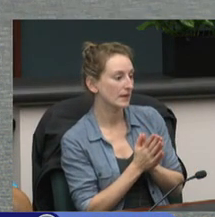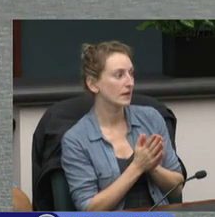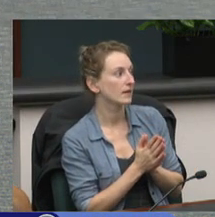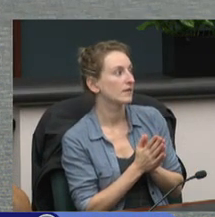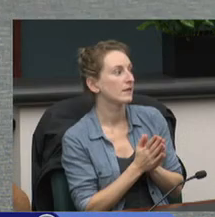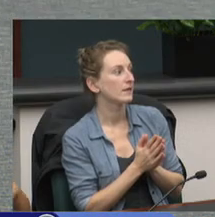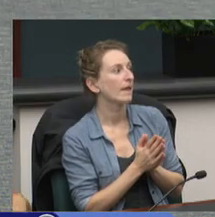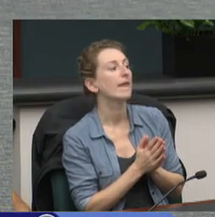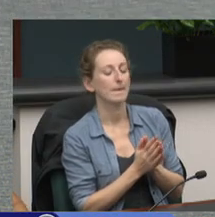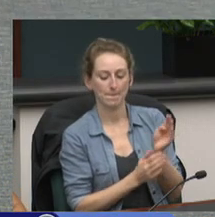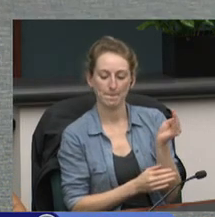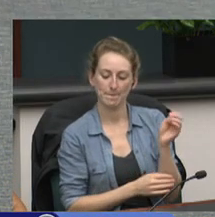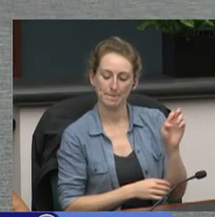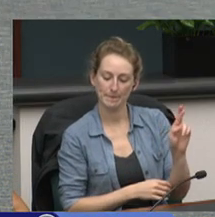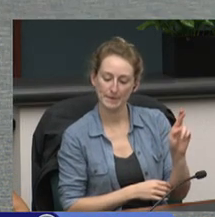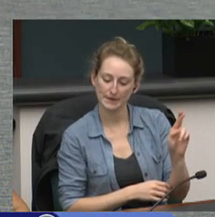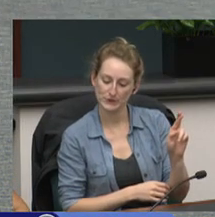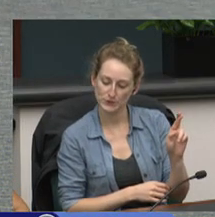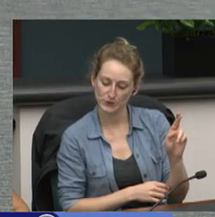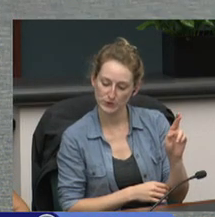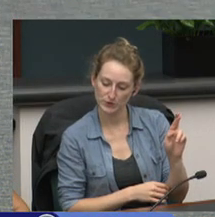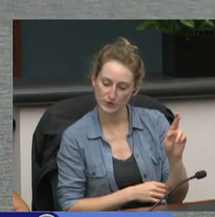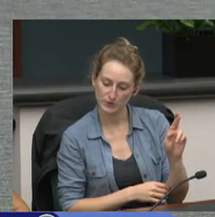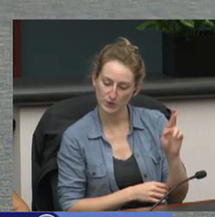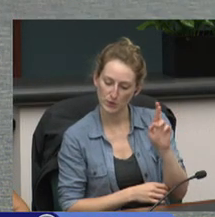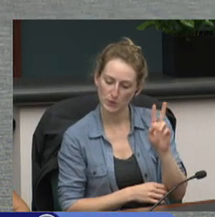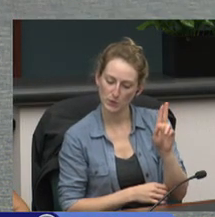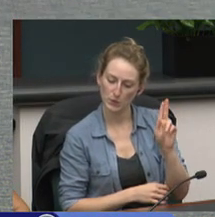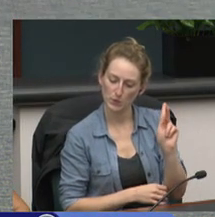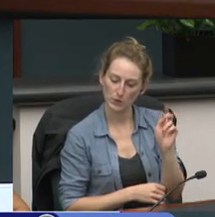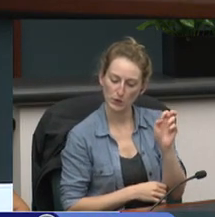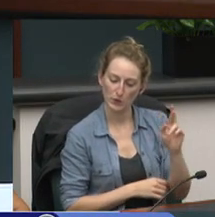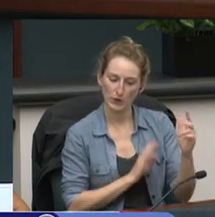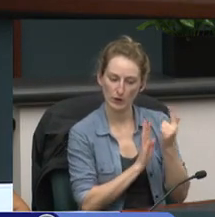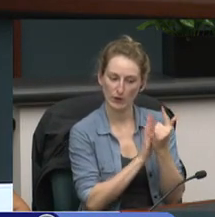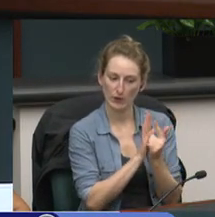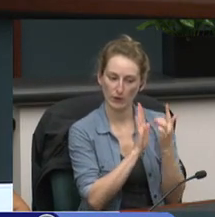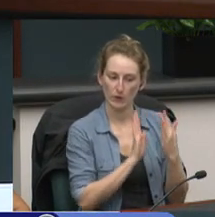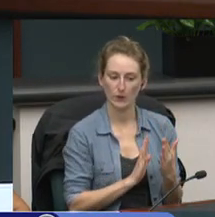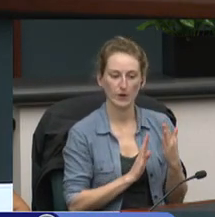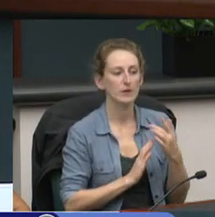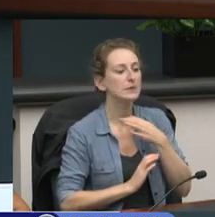question came up about requiring own owner occupancy of duplexes is that